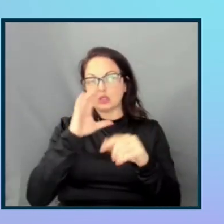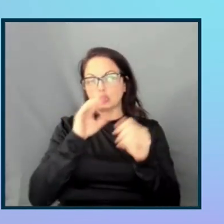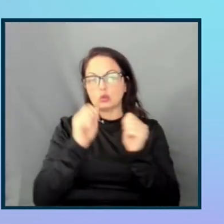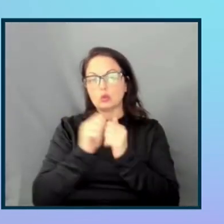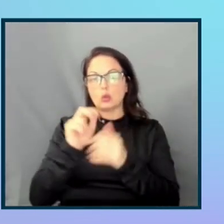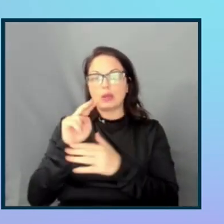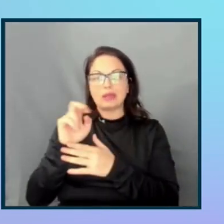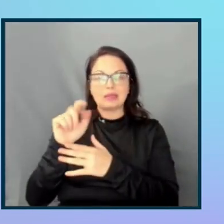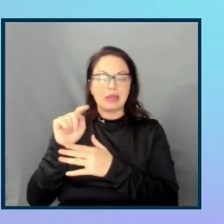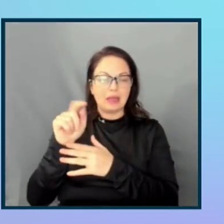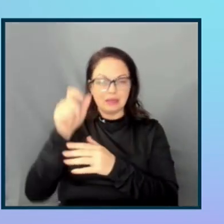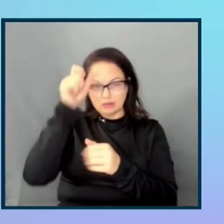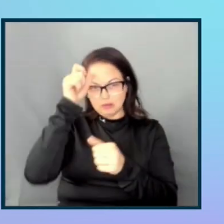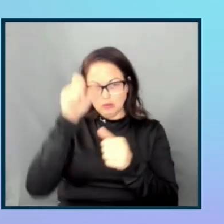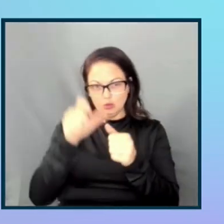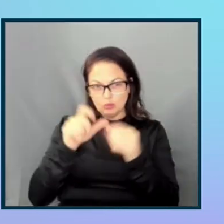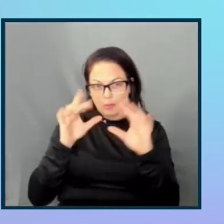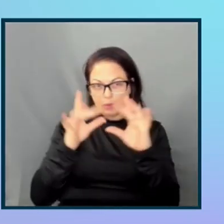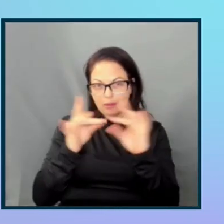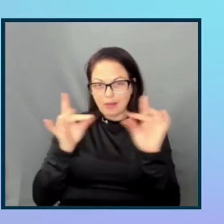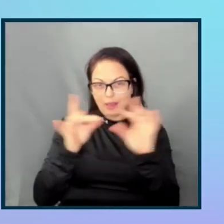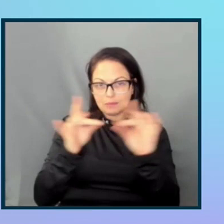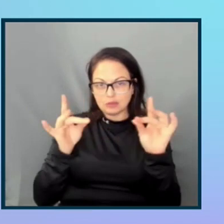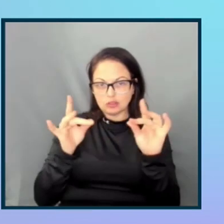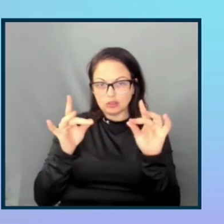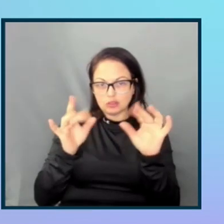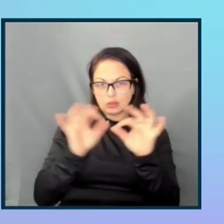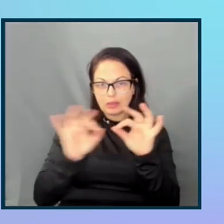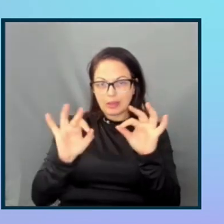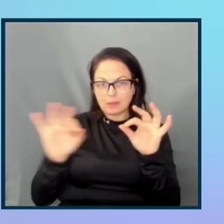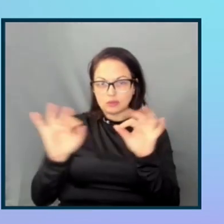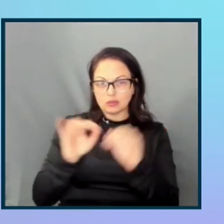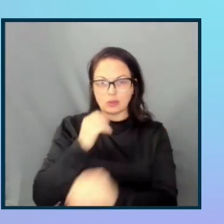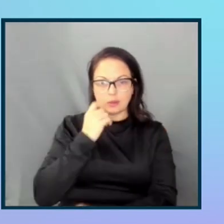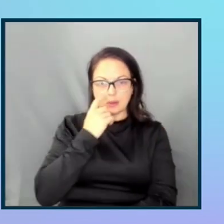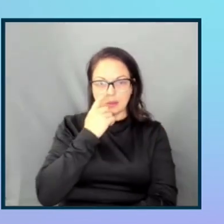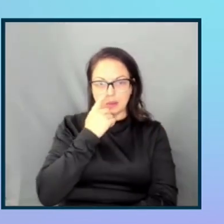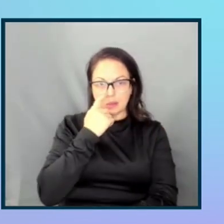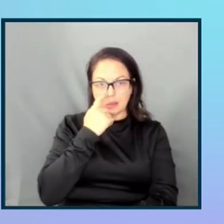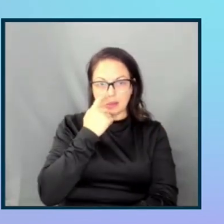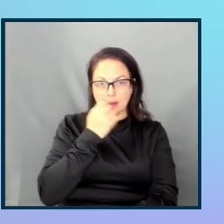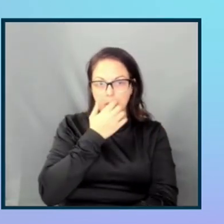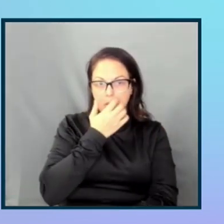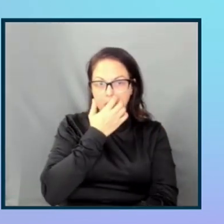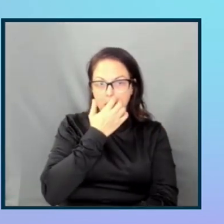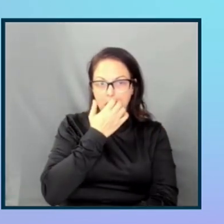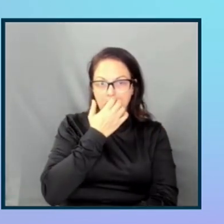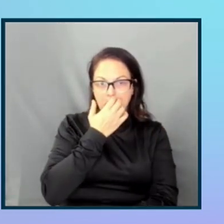Do you remember the caption? Oh God, not off the top of my head, you put me on the spot there. It was just about, you know, this-